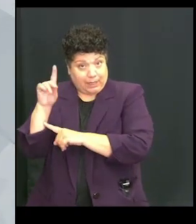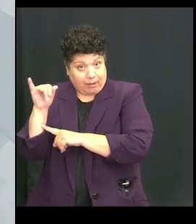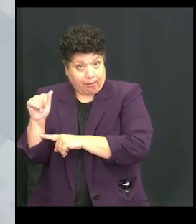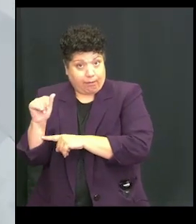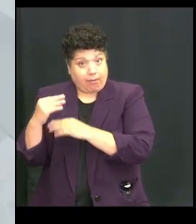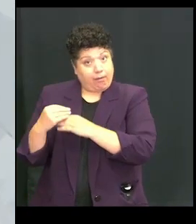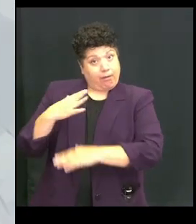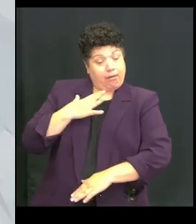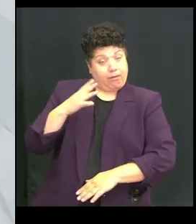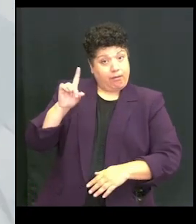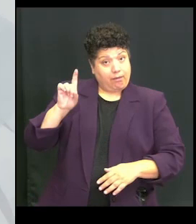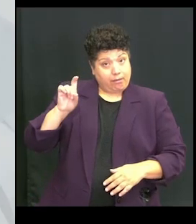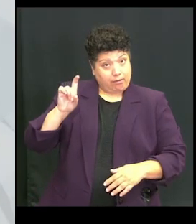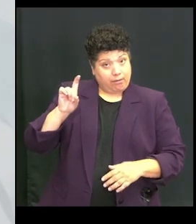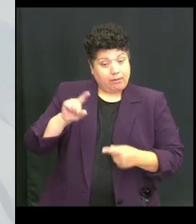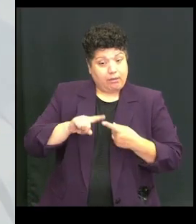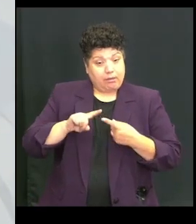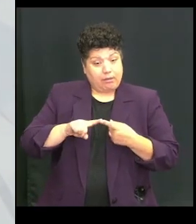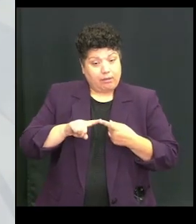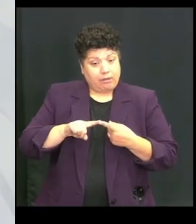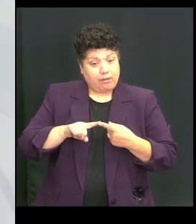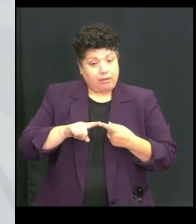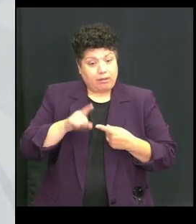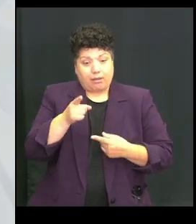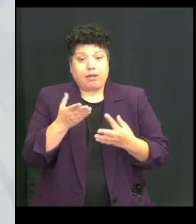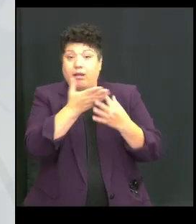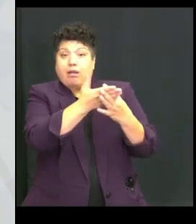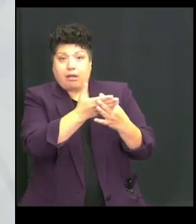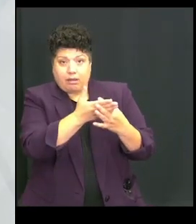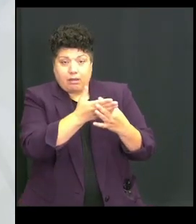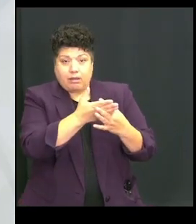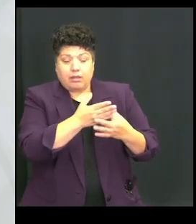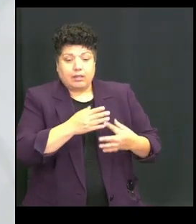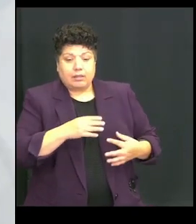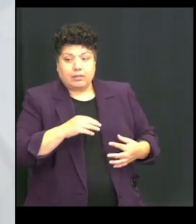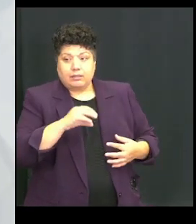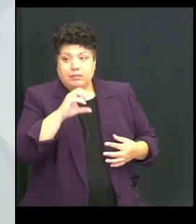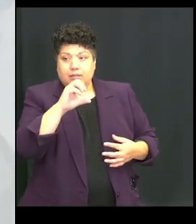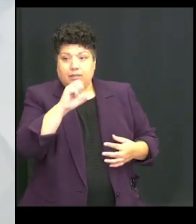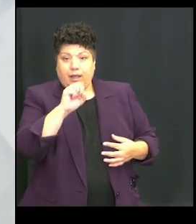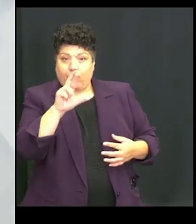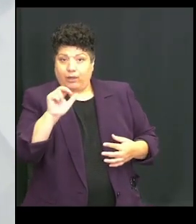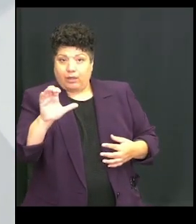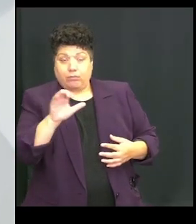Yes, I think this is a really good point that you raise.